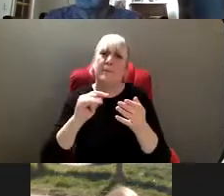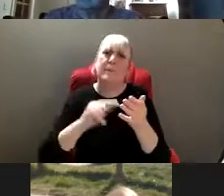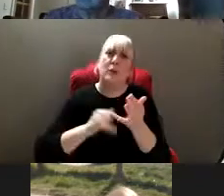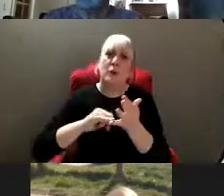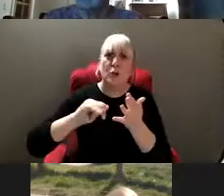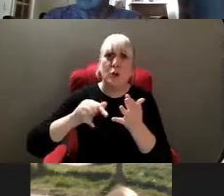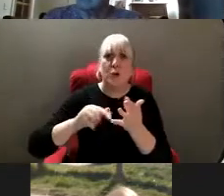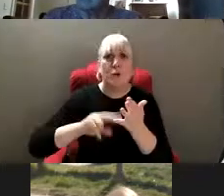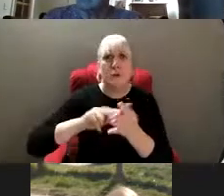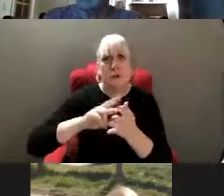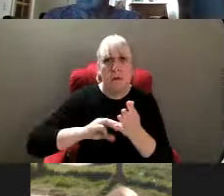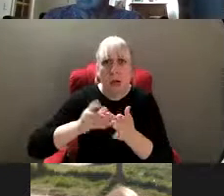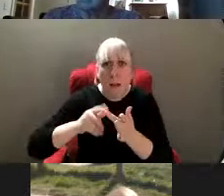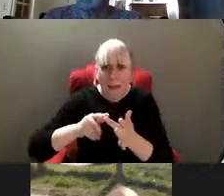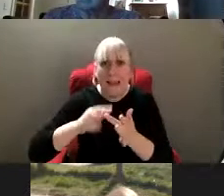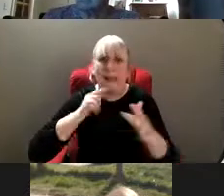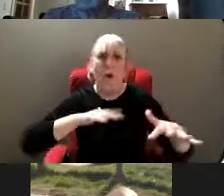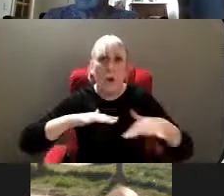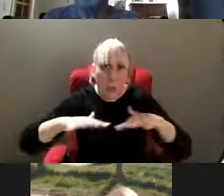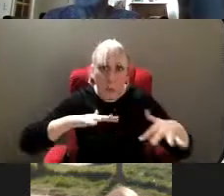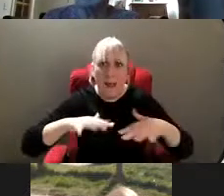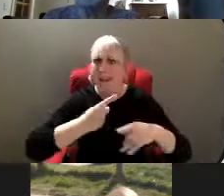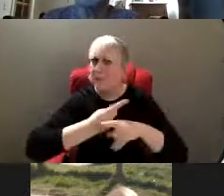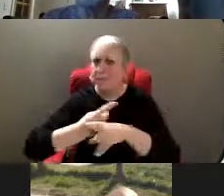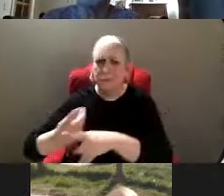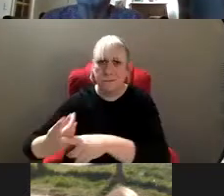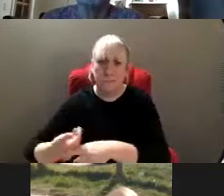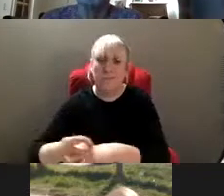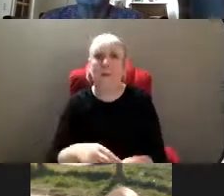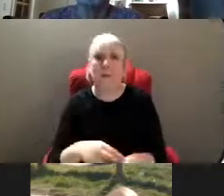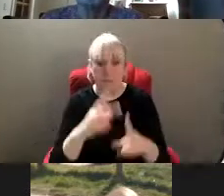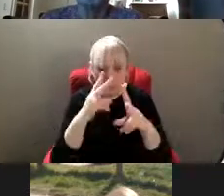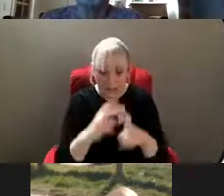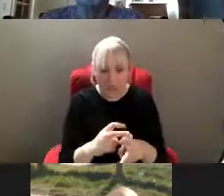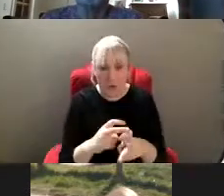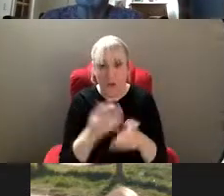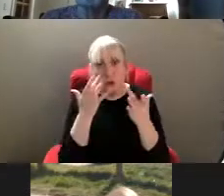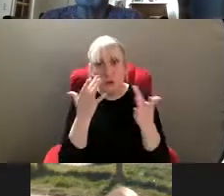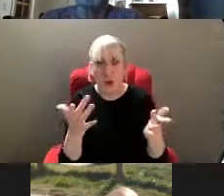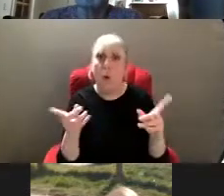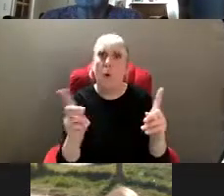we can see according to research that people with disabilities usually are the ones who suffered and